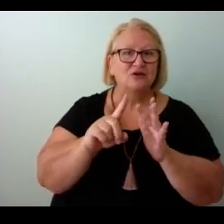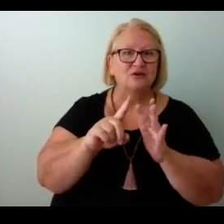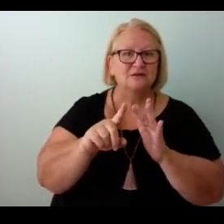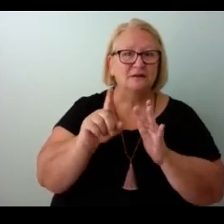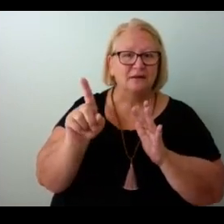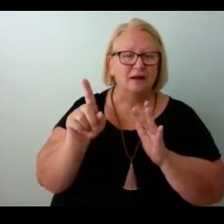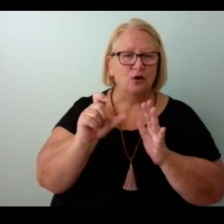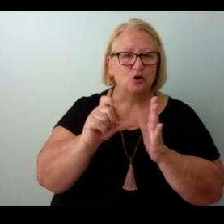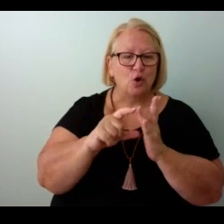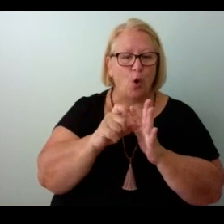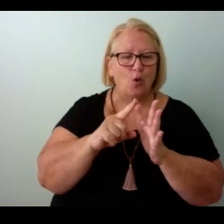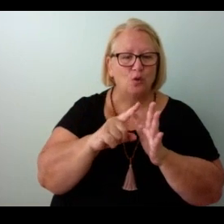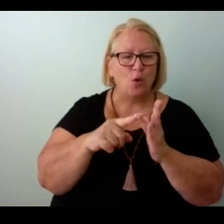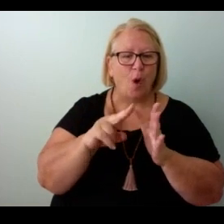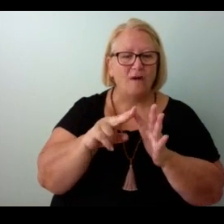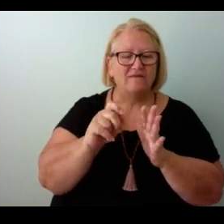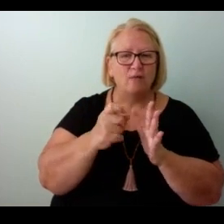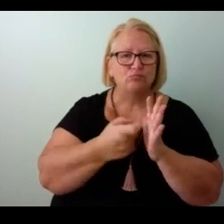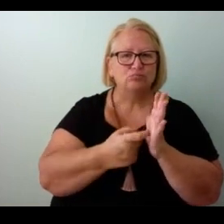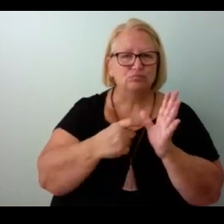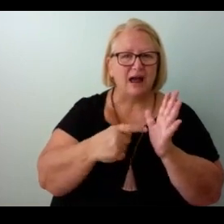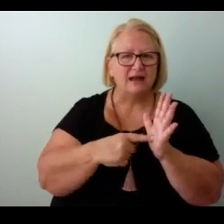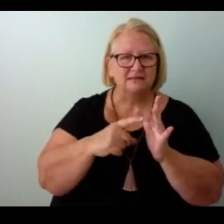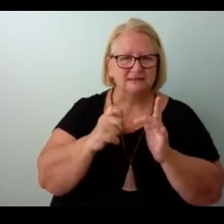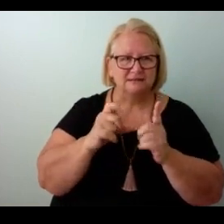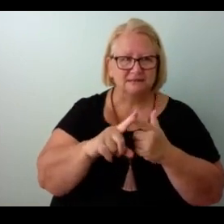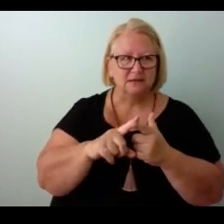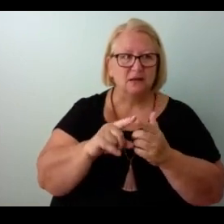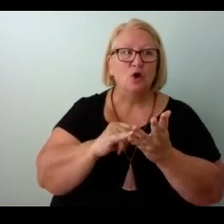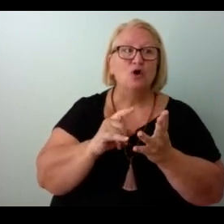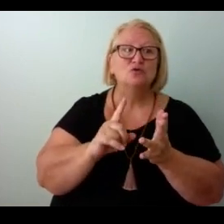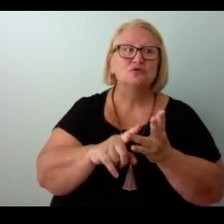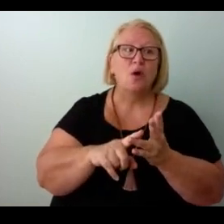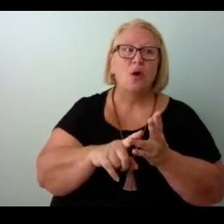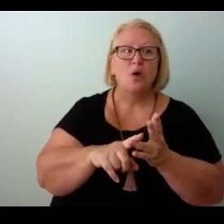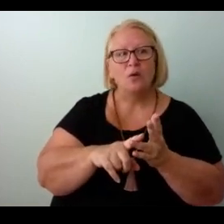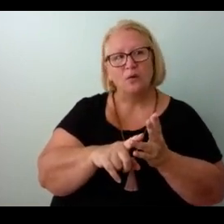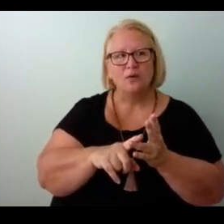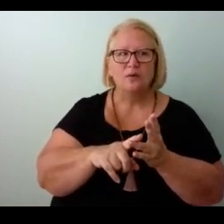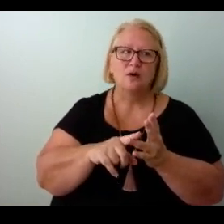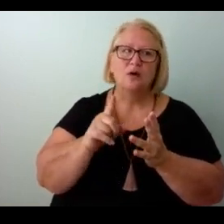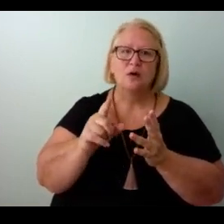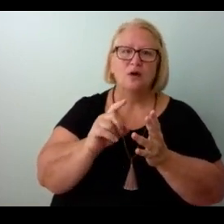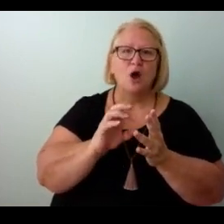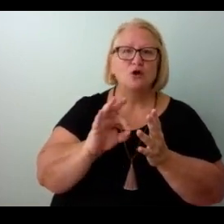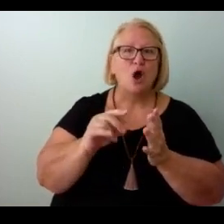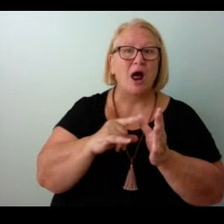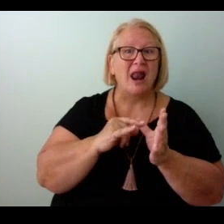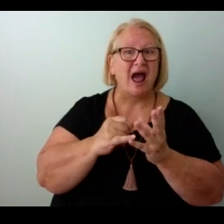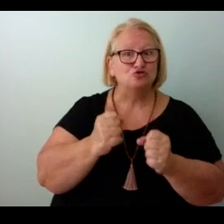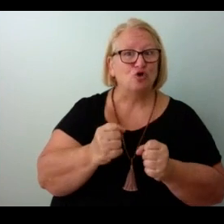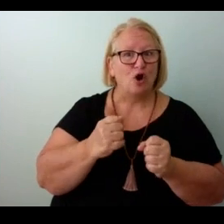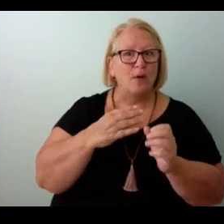So not as strong requirements for them because it's in the code of practice but there are still -